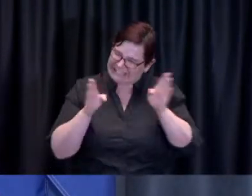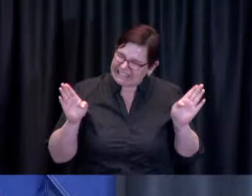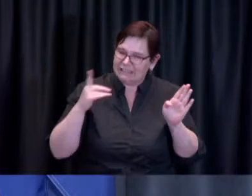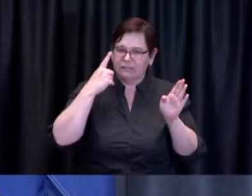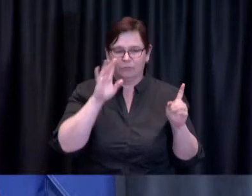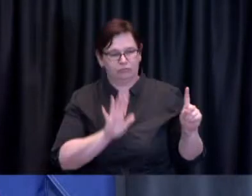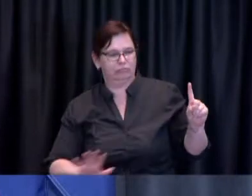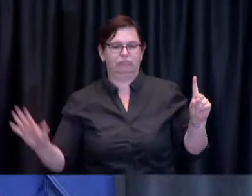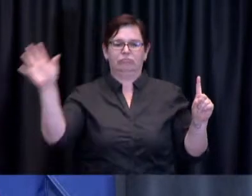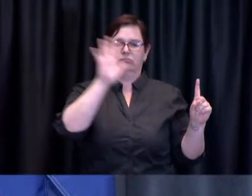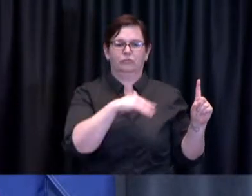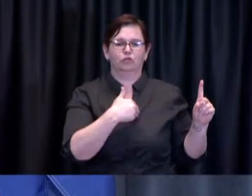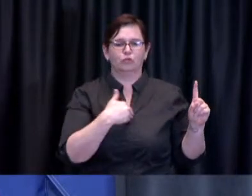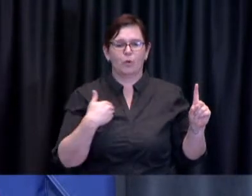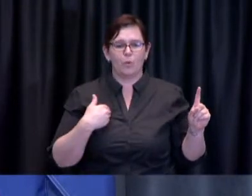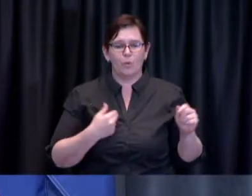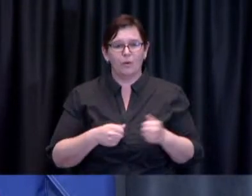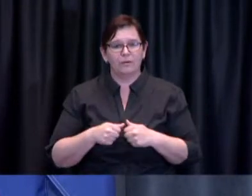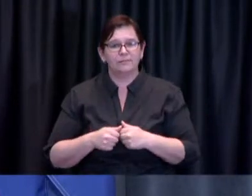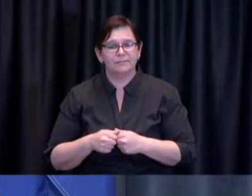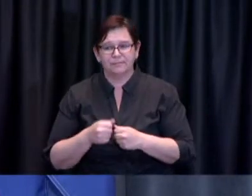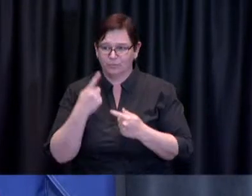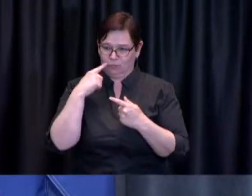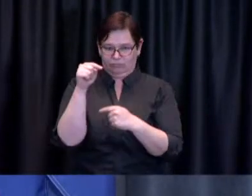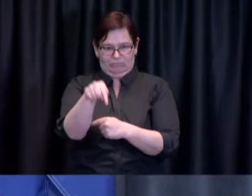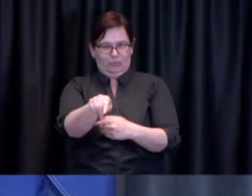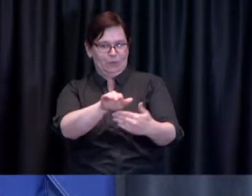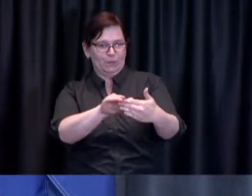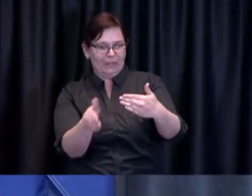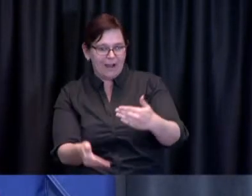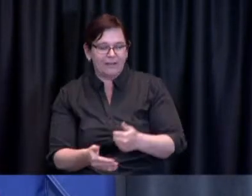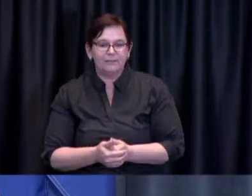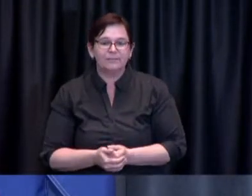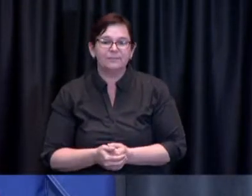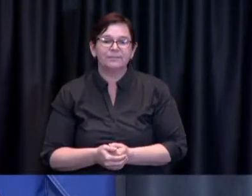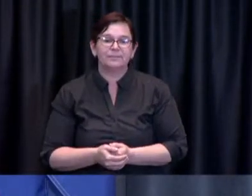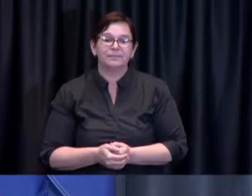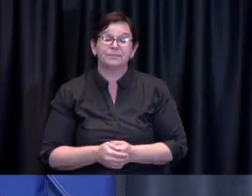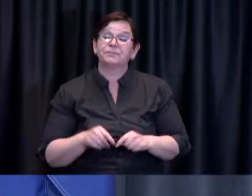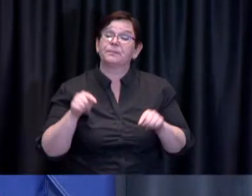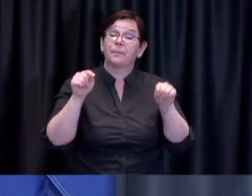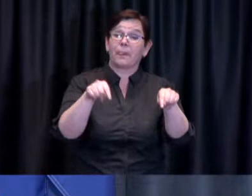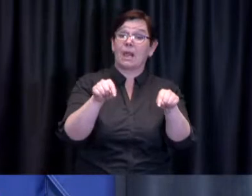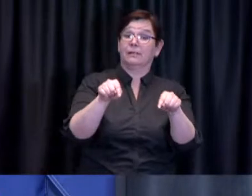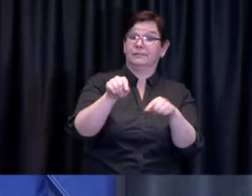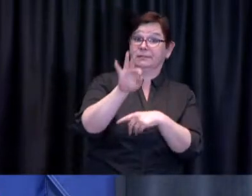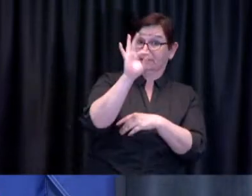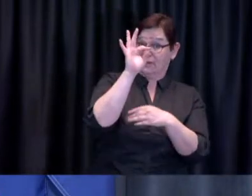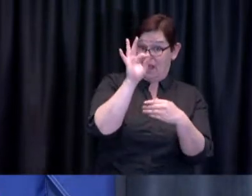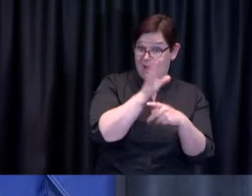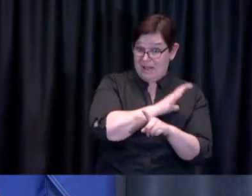Victoria Day long weekend returns our nine city operated clinics to maximum operating capacity